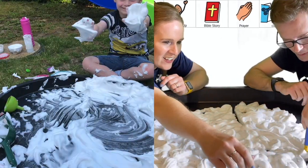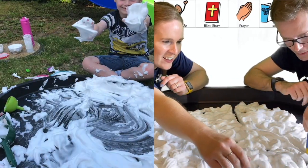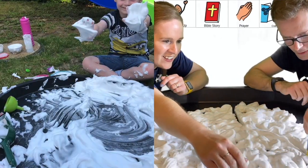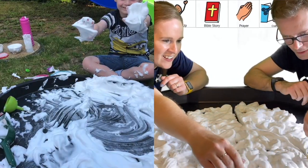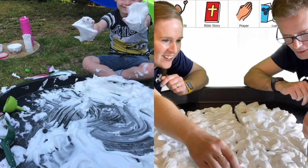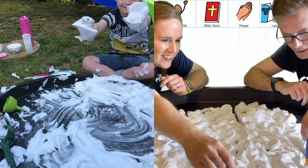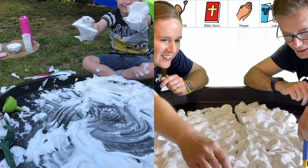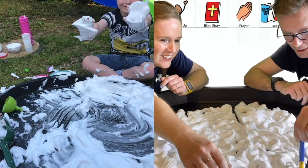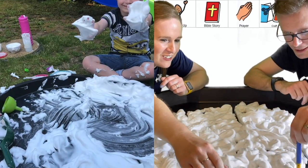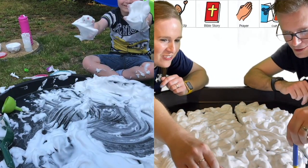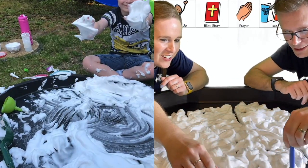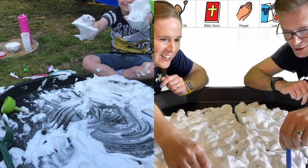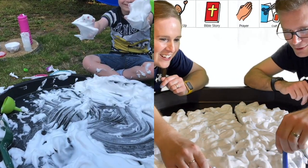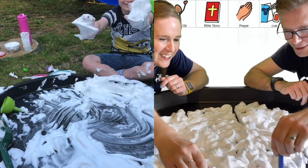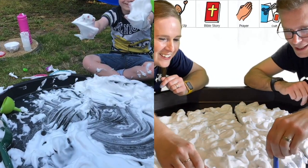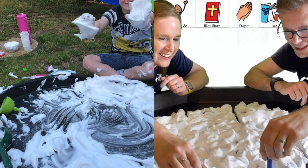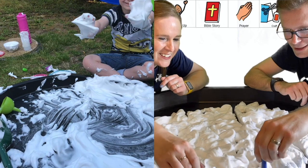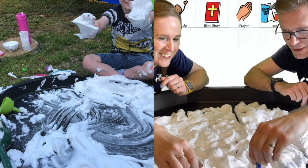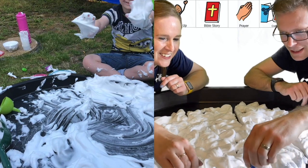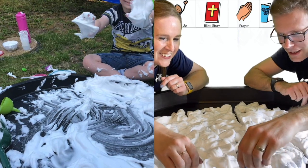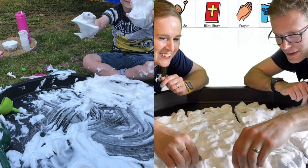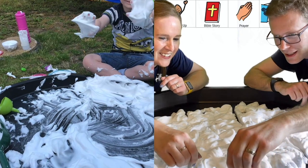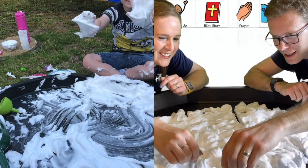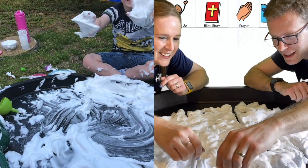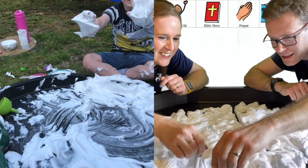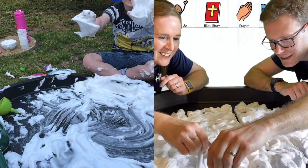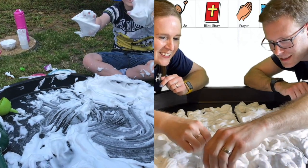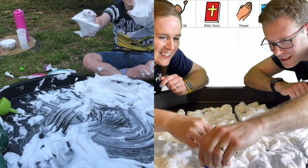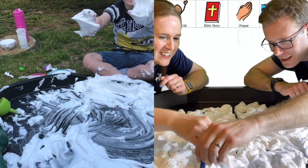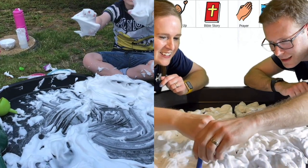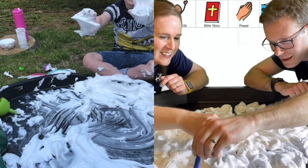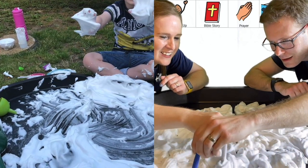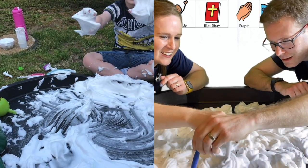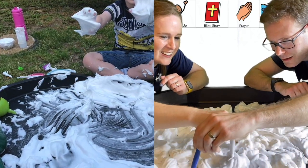can I stretch over there there we go